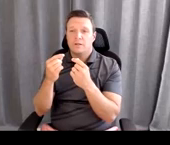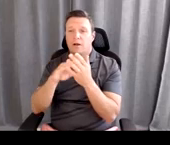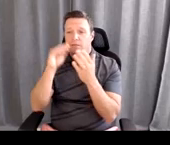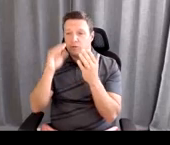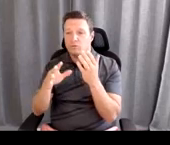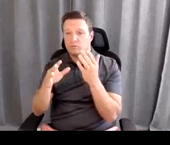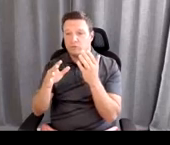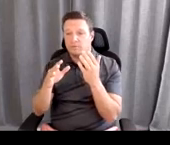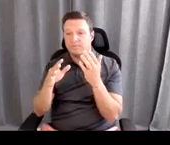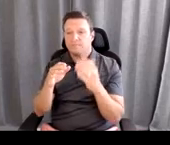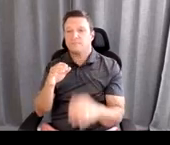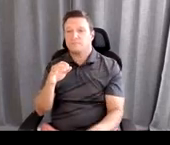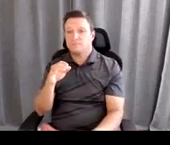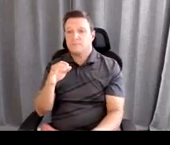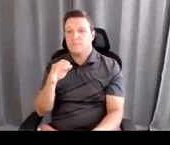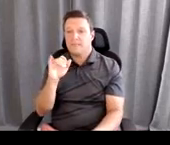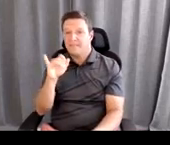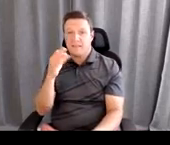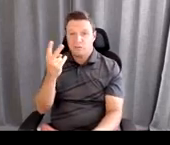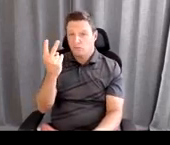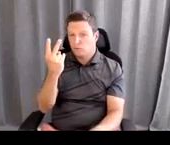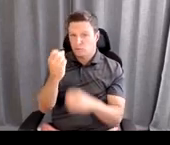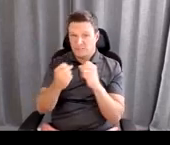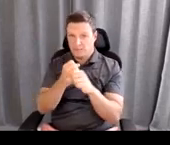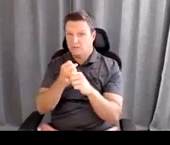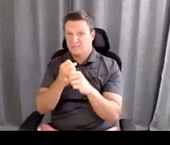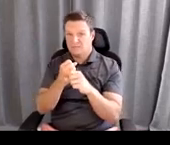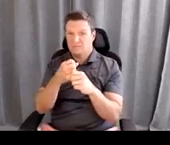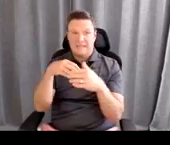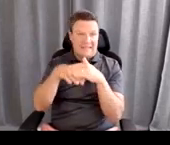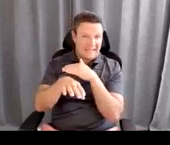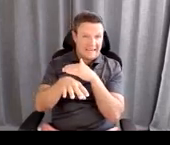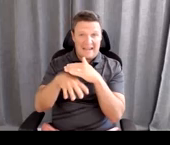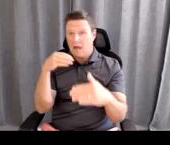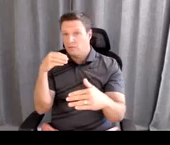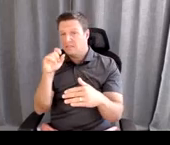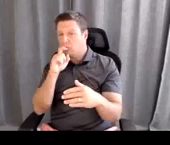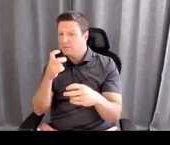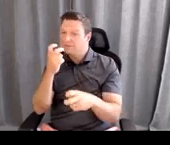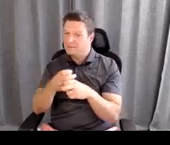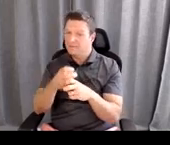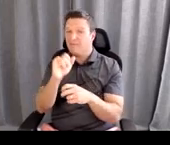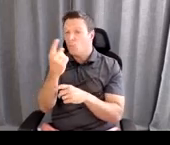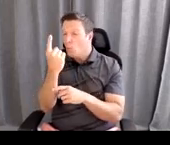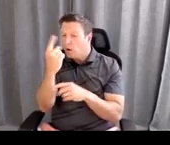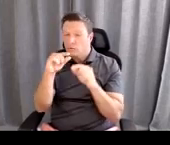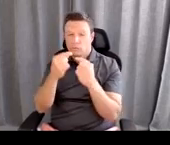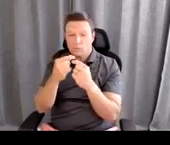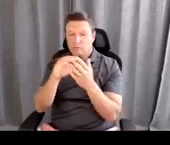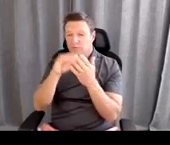right, two years in and out, whatever it may be, this can be difficult. But if one group of students passes on the information